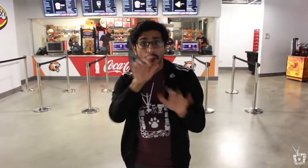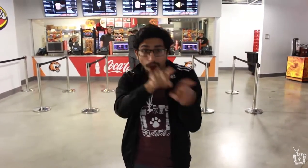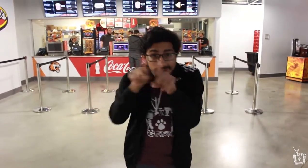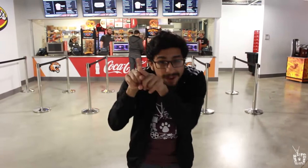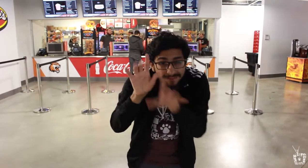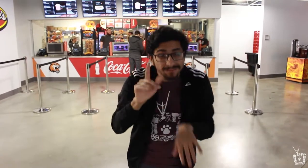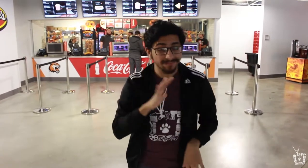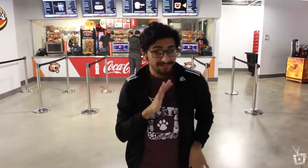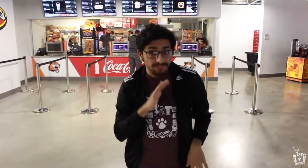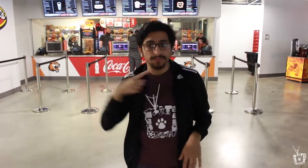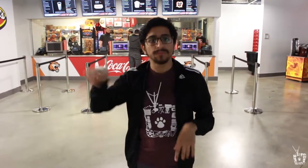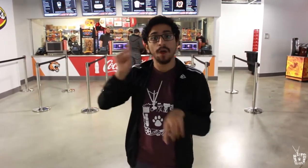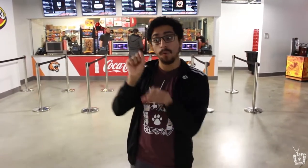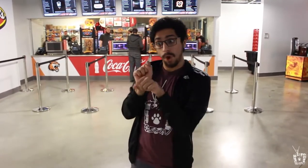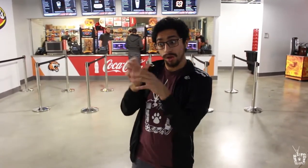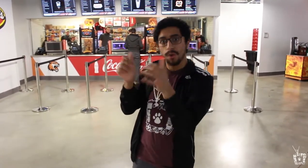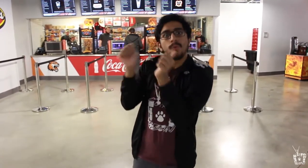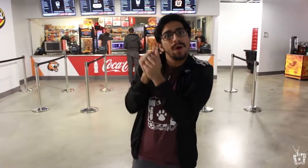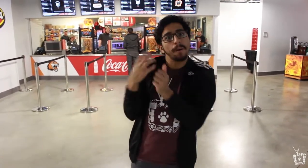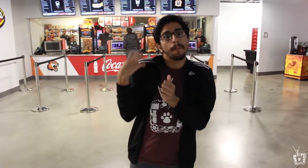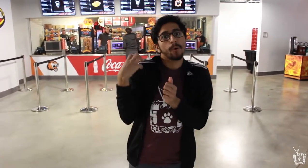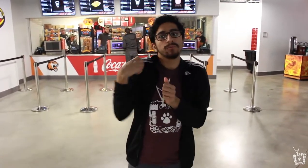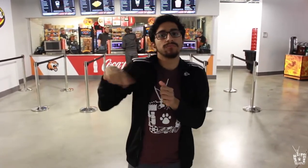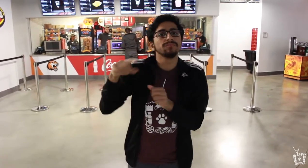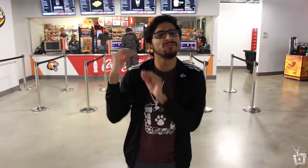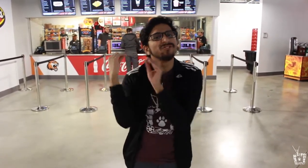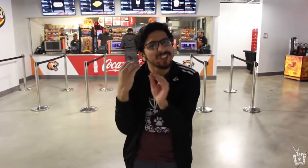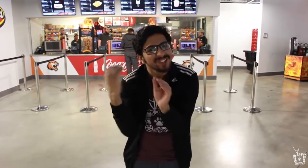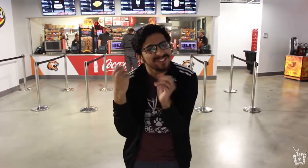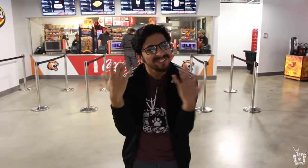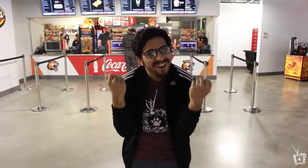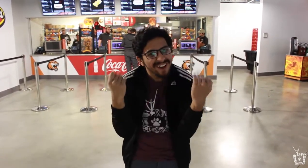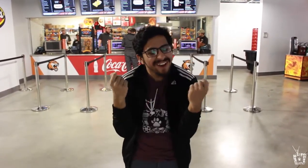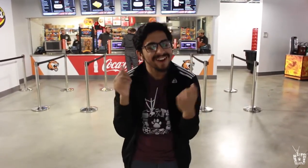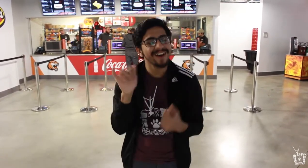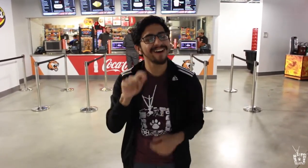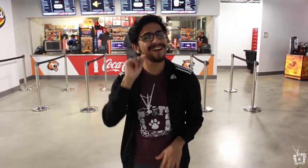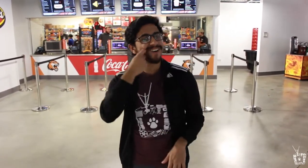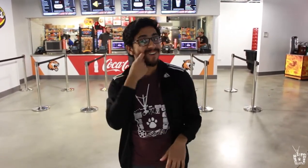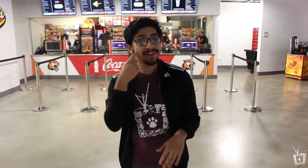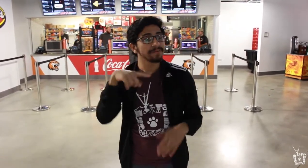Also, the workers work with bosses who teach them sign language. That's cool!